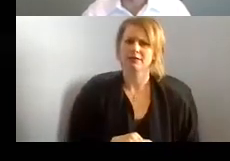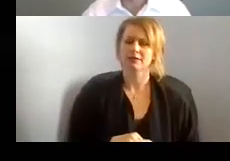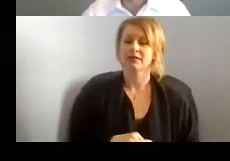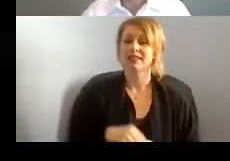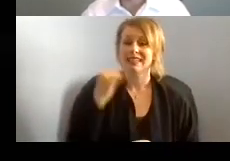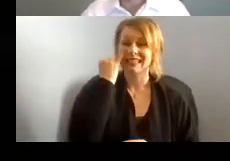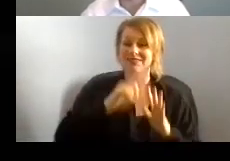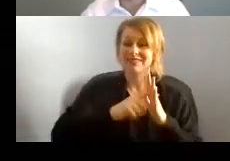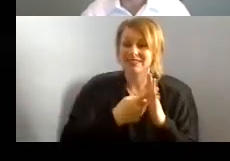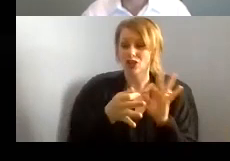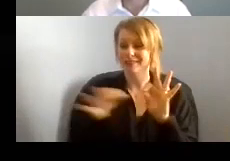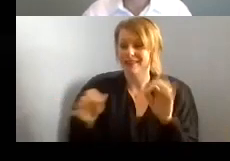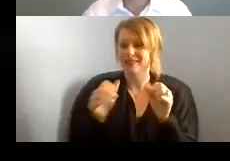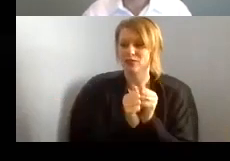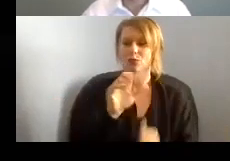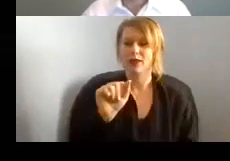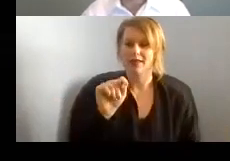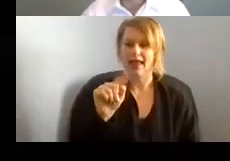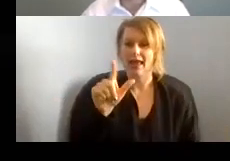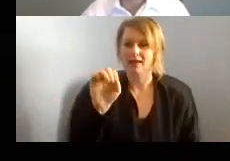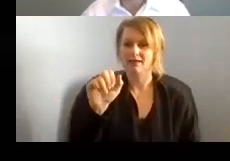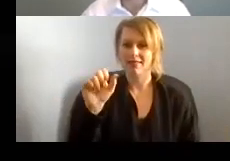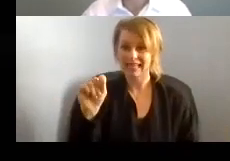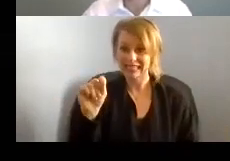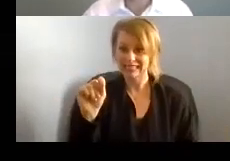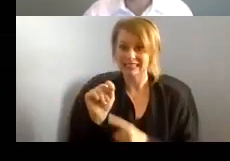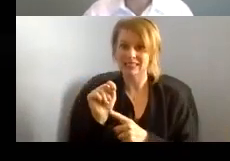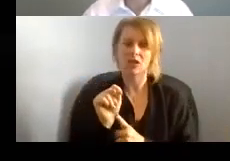At least he’s not in pain anymore. At least you still have your sister.